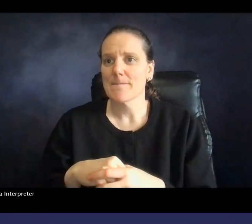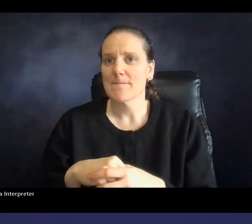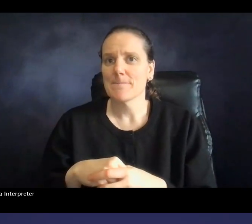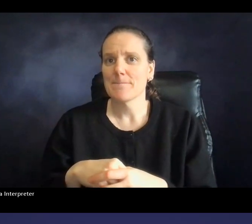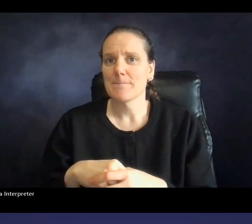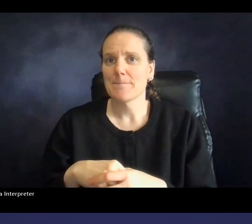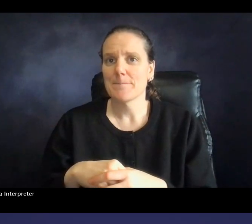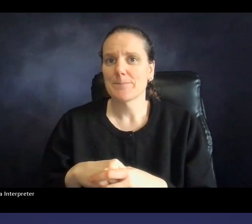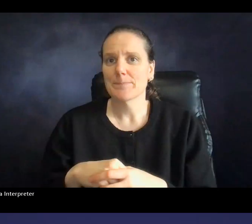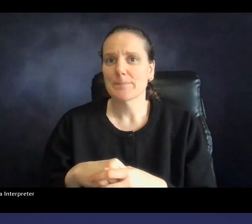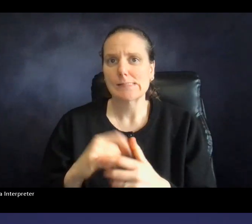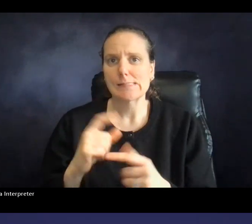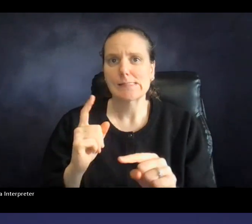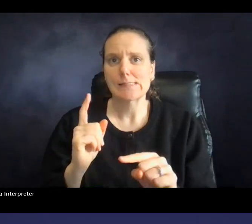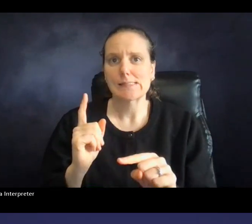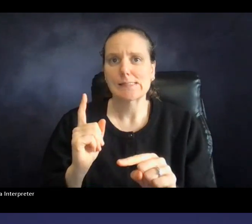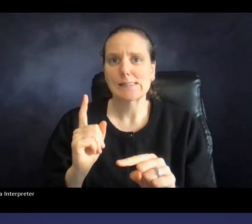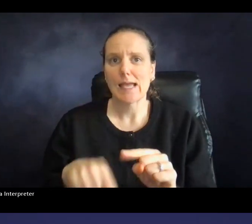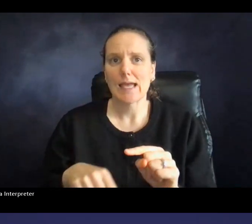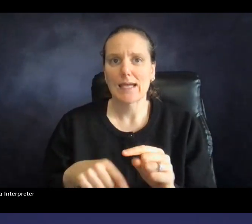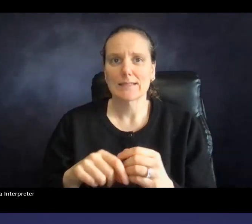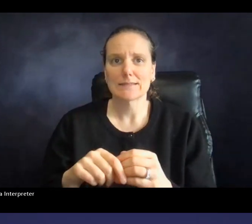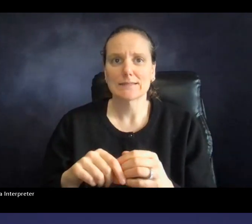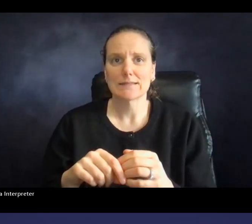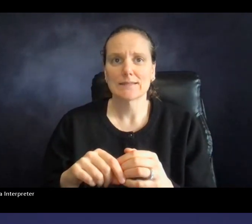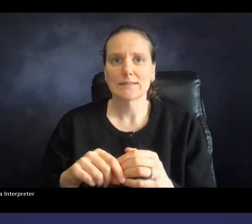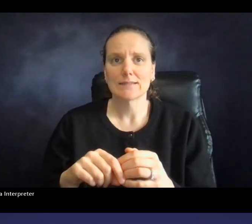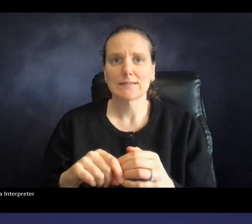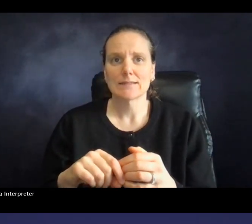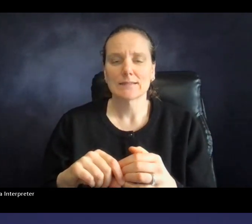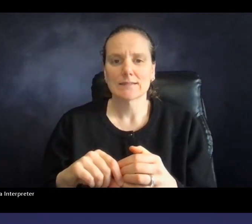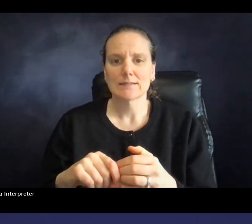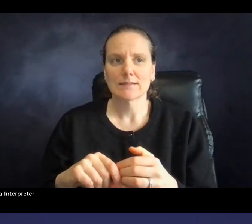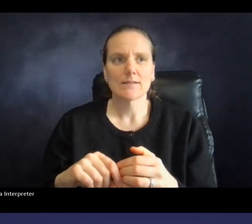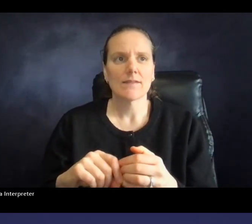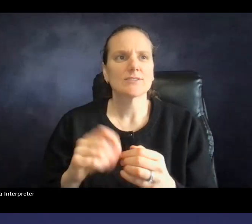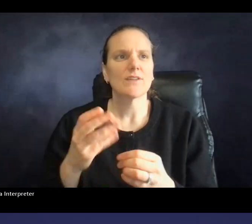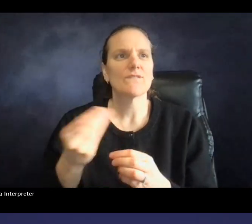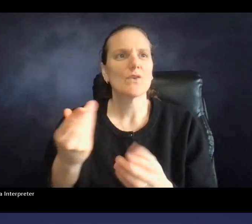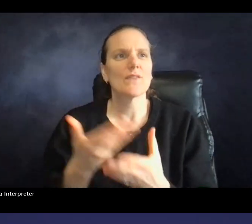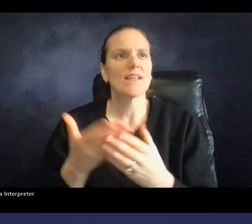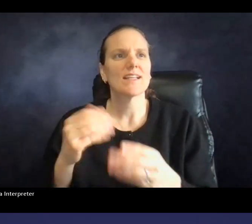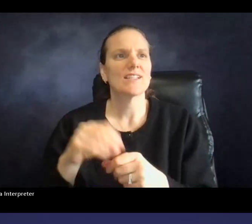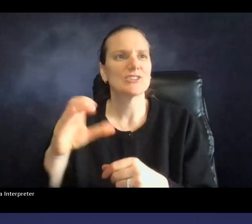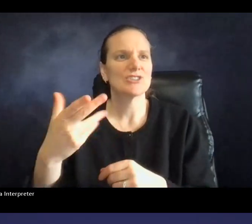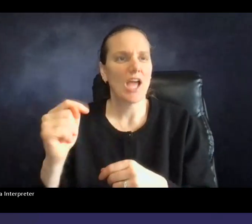Looks like I can't unmute you somehow. Can I just, there's a couple things in the chat. So a number of ingredients on the package,